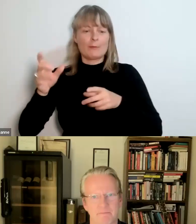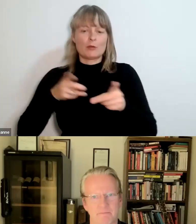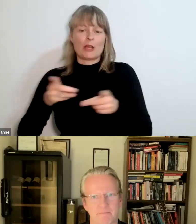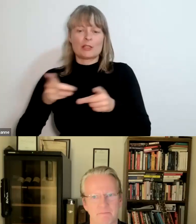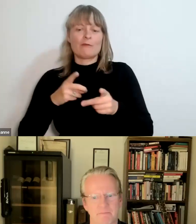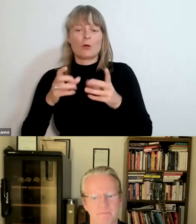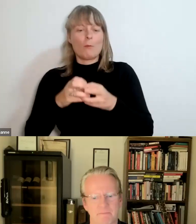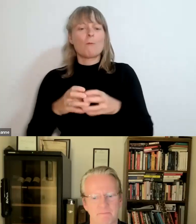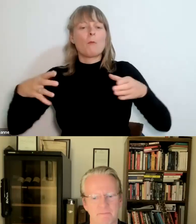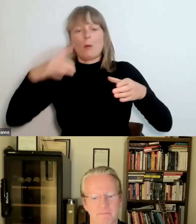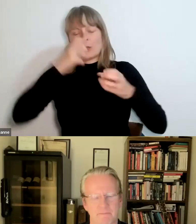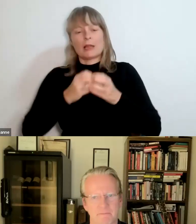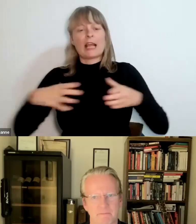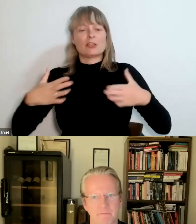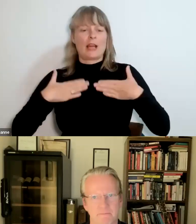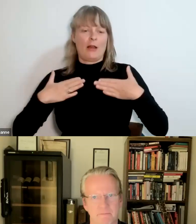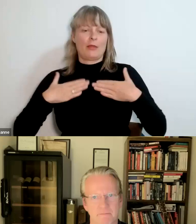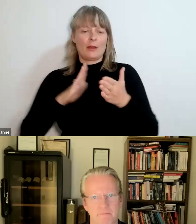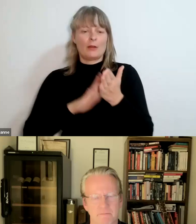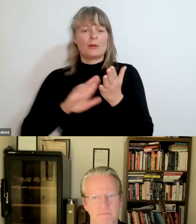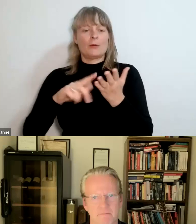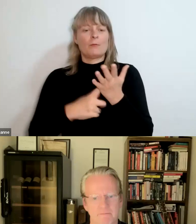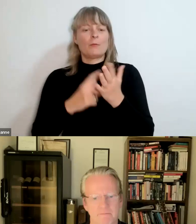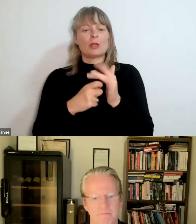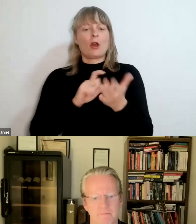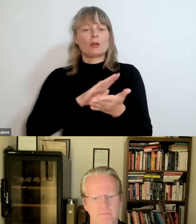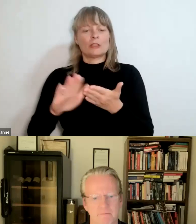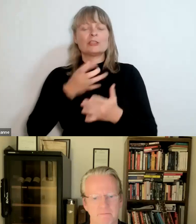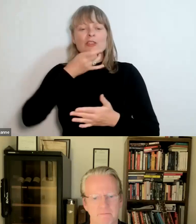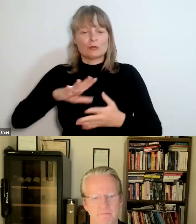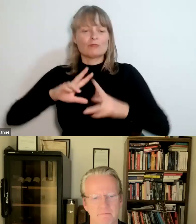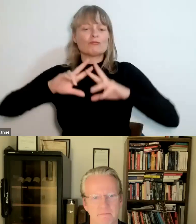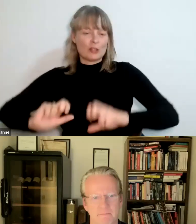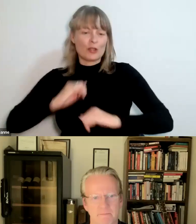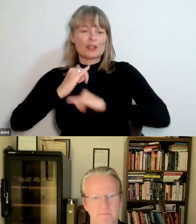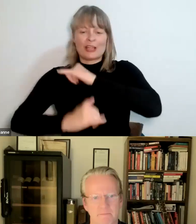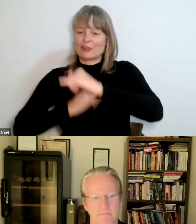paediatrician, researcher and policy advisor on child development and health equity. She is the director of